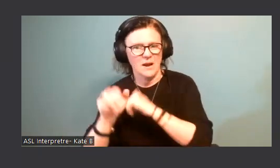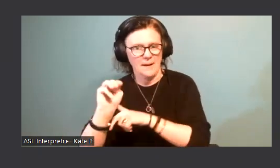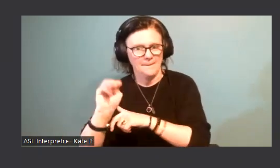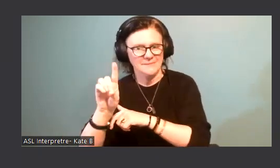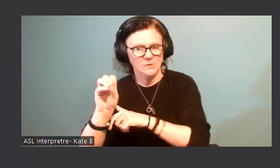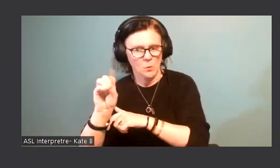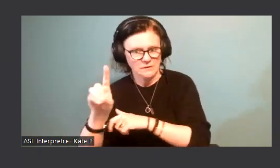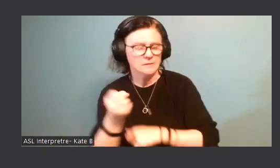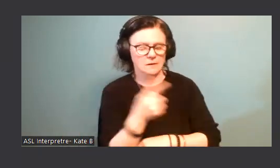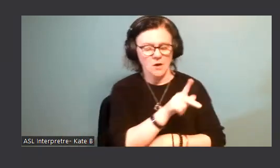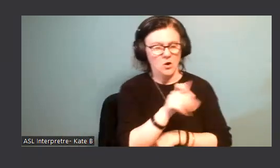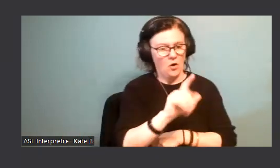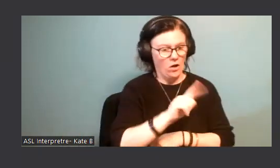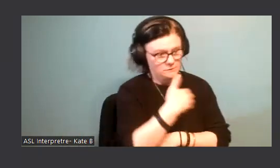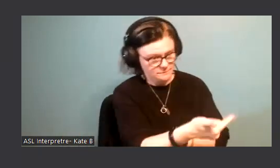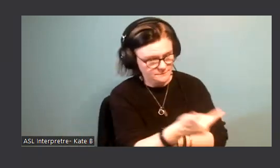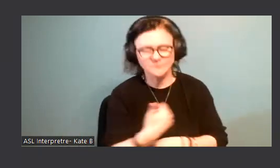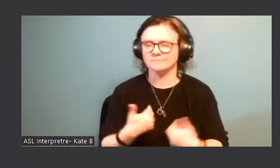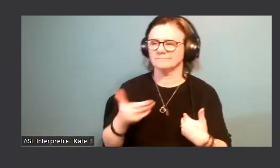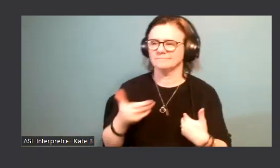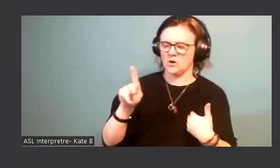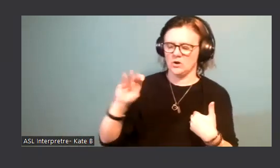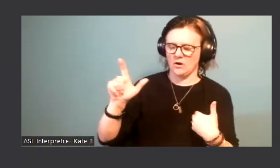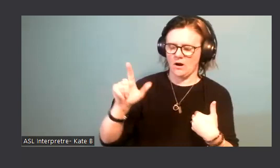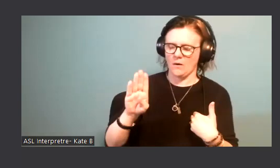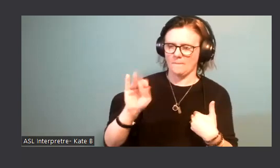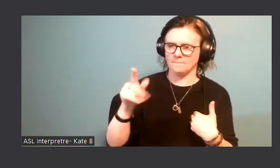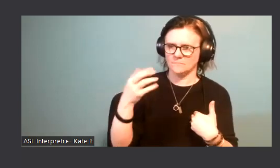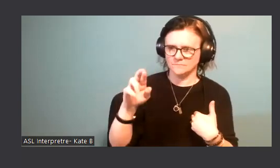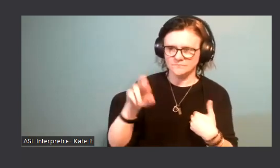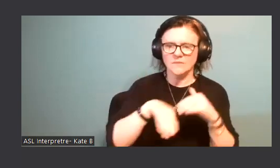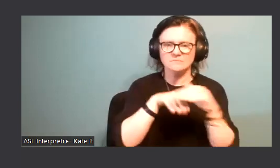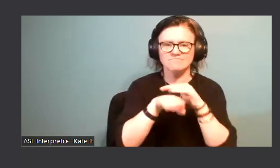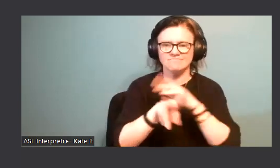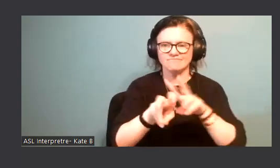everyone. this is ARIA-The Basics, Statewide IT